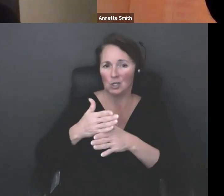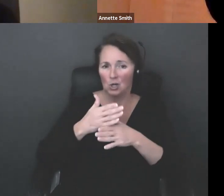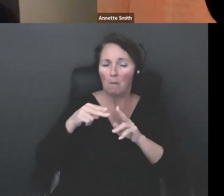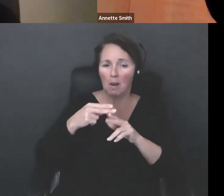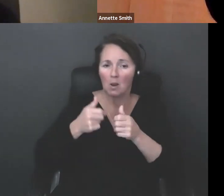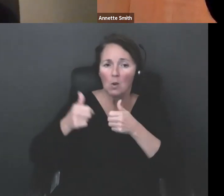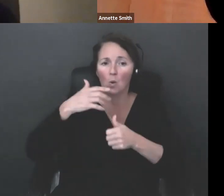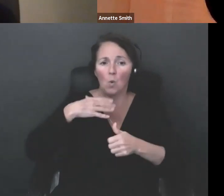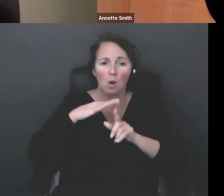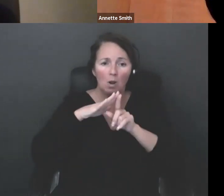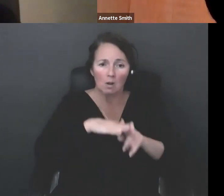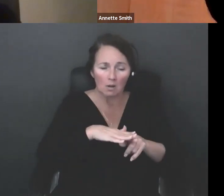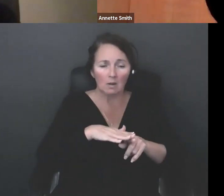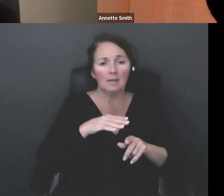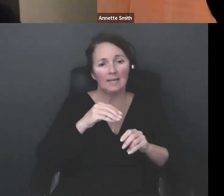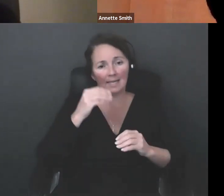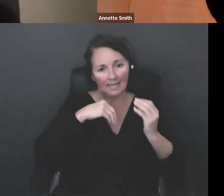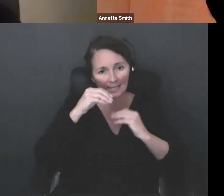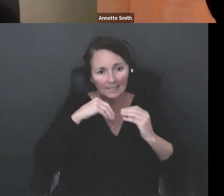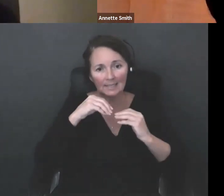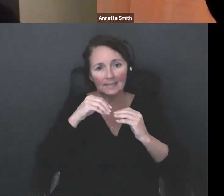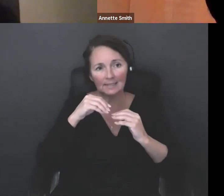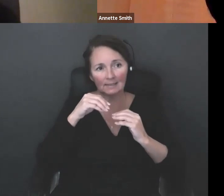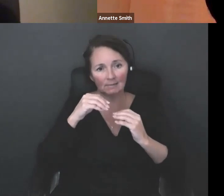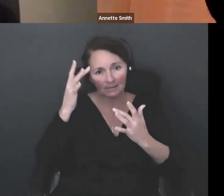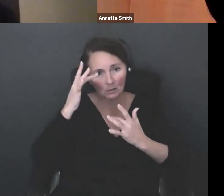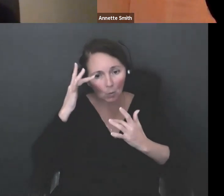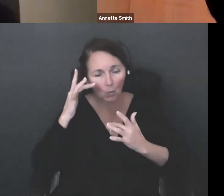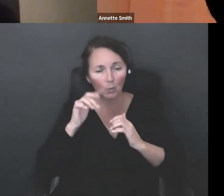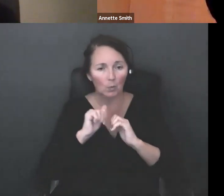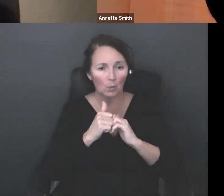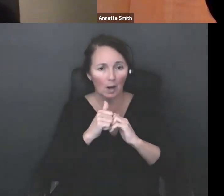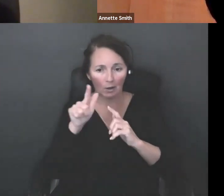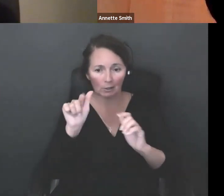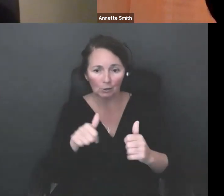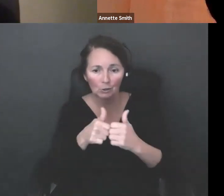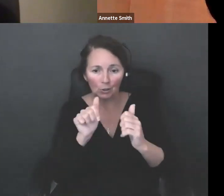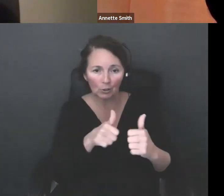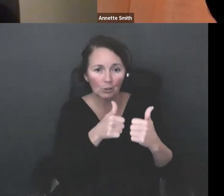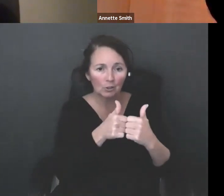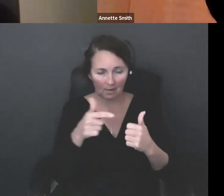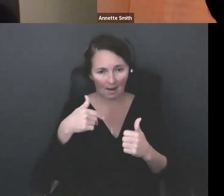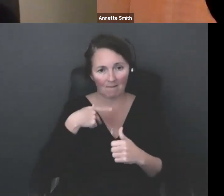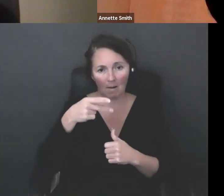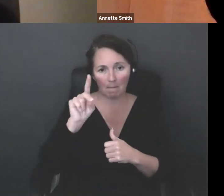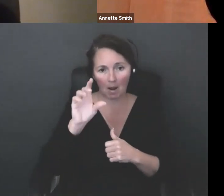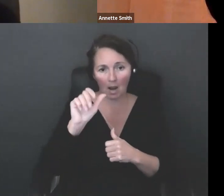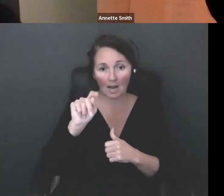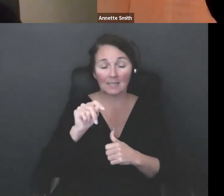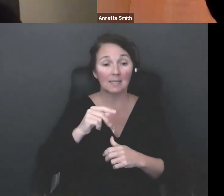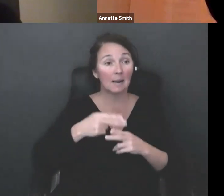Wilson, and she has been sharing a lot about kind of white supremacy and the eating disorder field and how that I